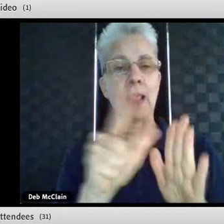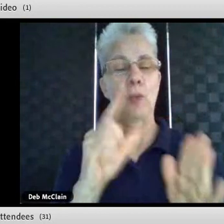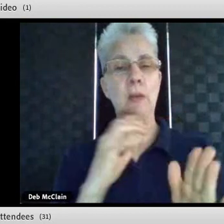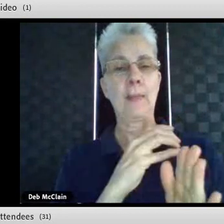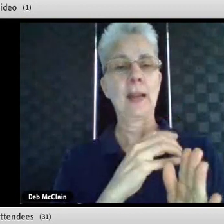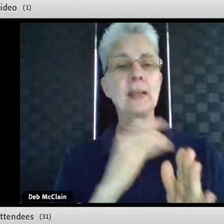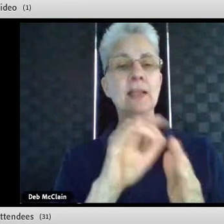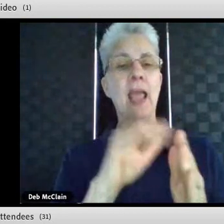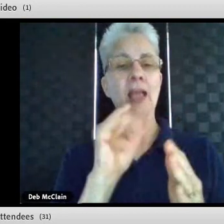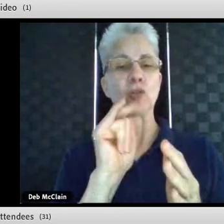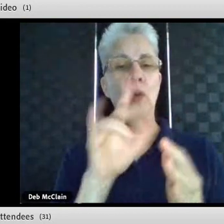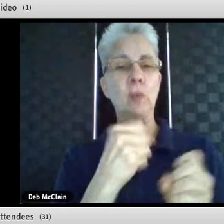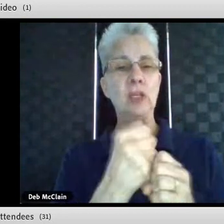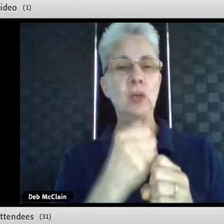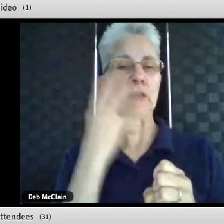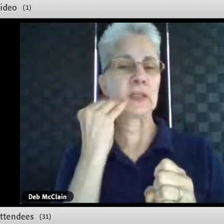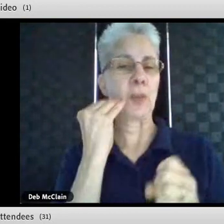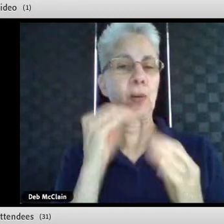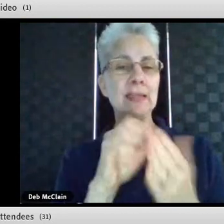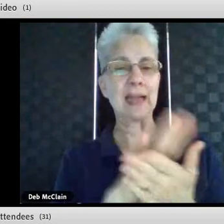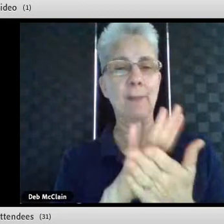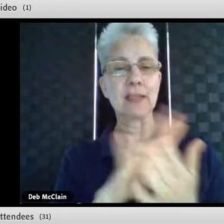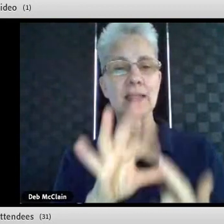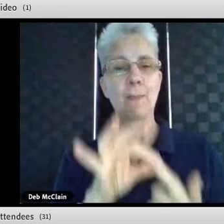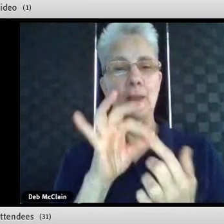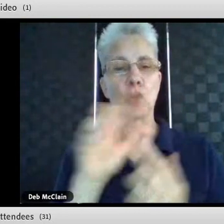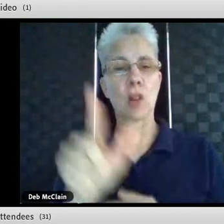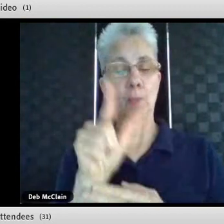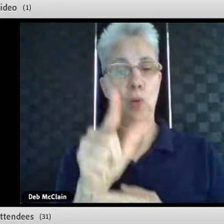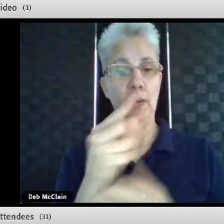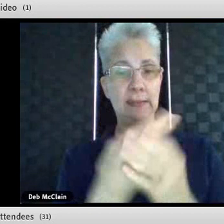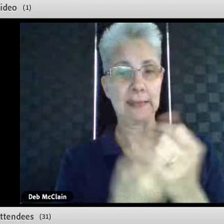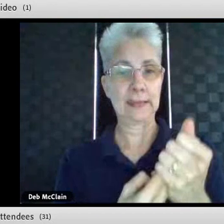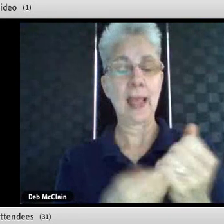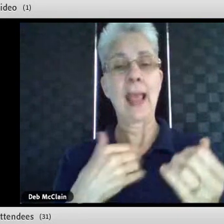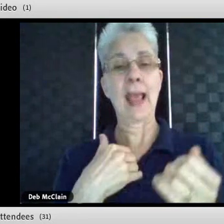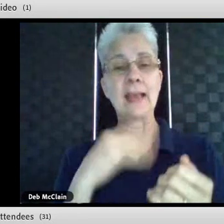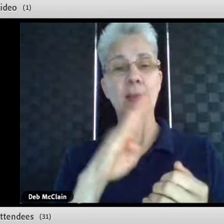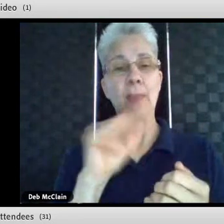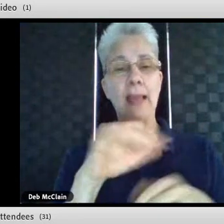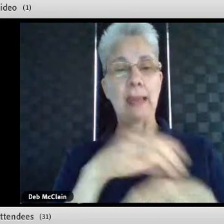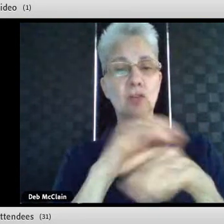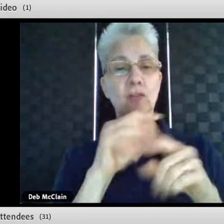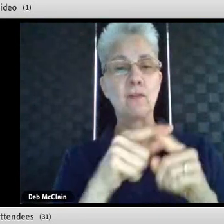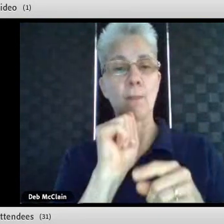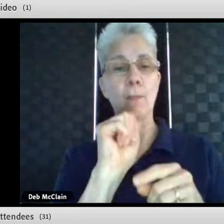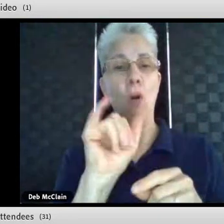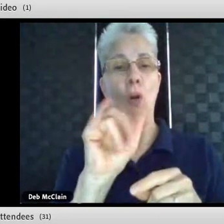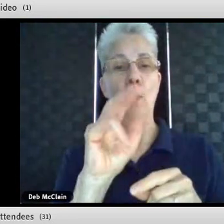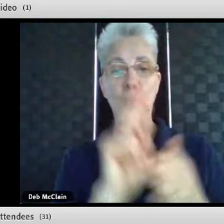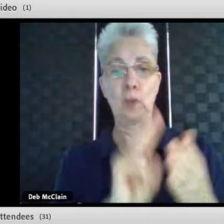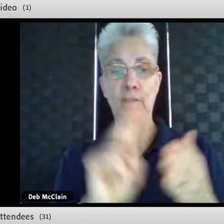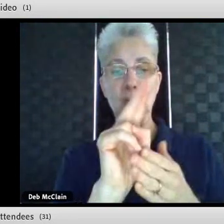and she has 23 years of experience in academic and special libraries. She holds a BA in England from Auburn University,